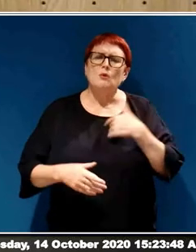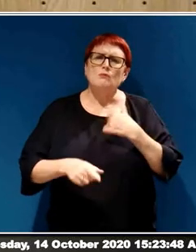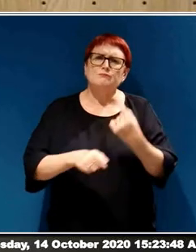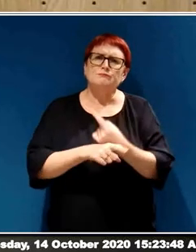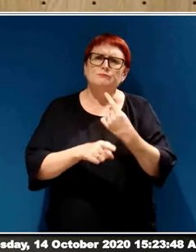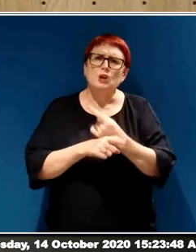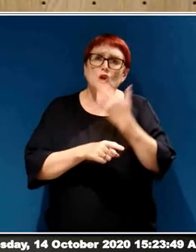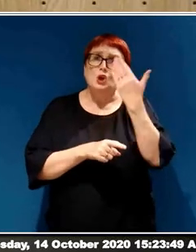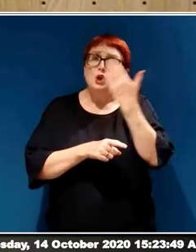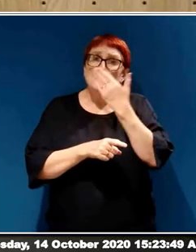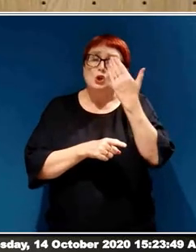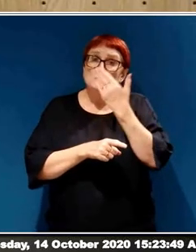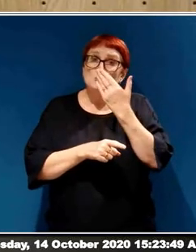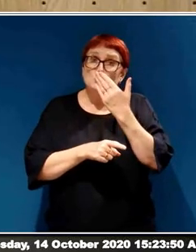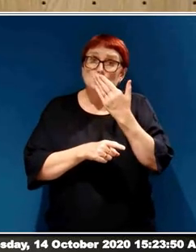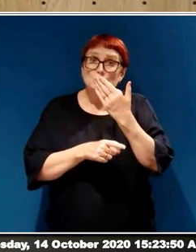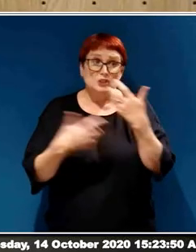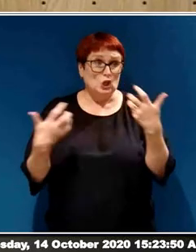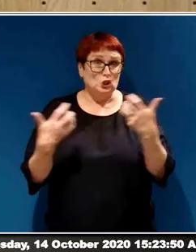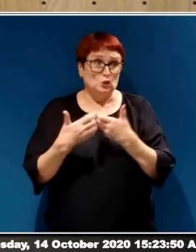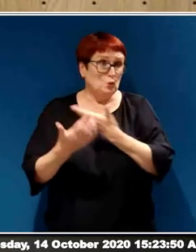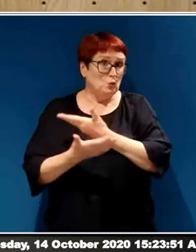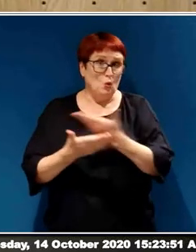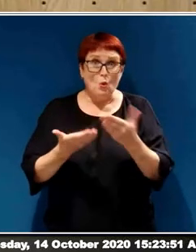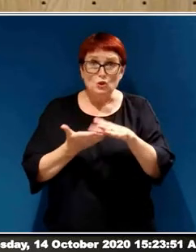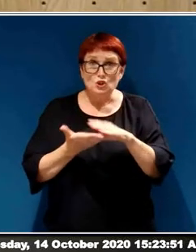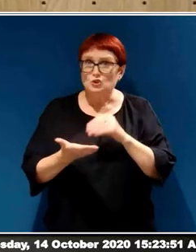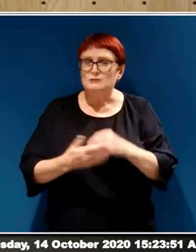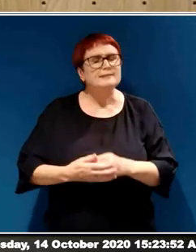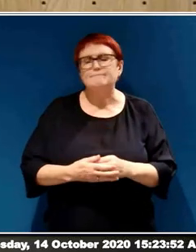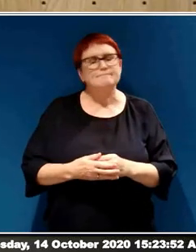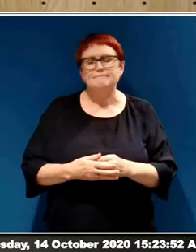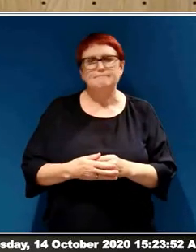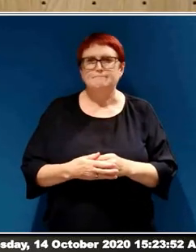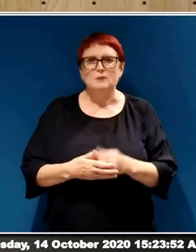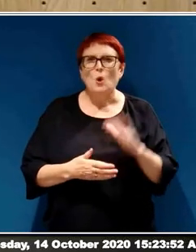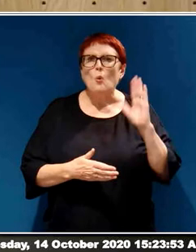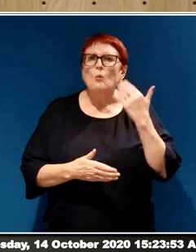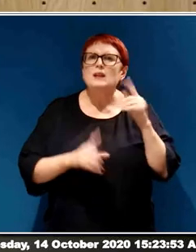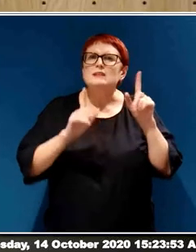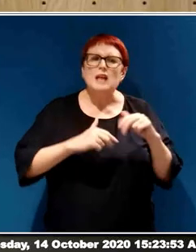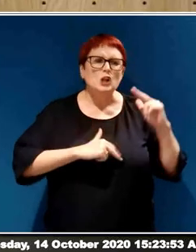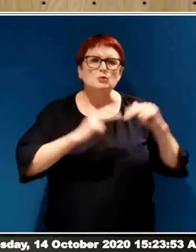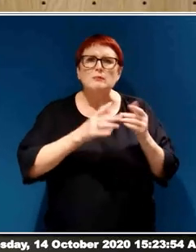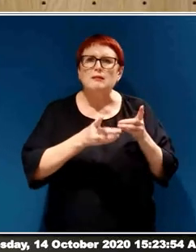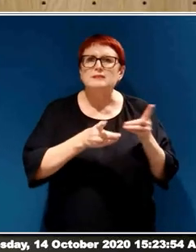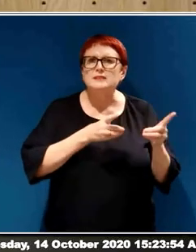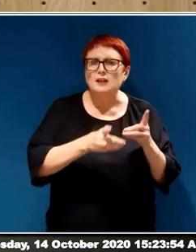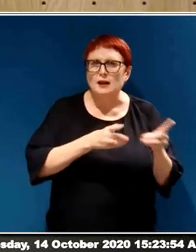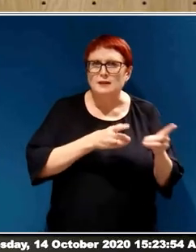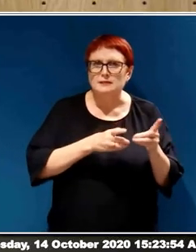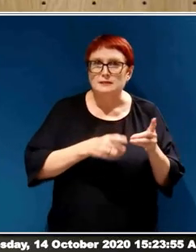an example of teachers moving in a new direction to ensuring that all learners